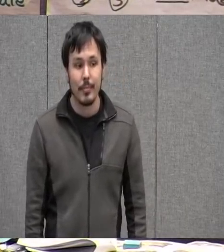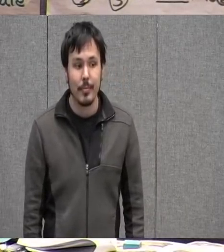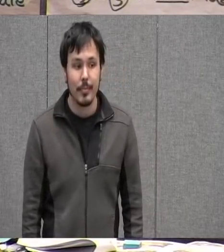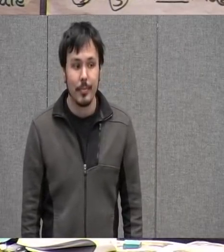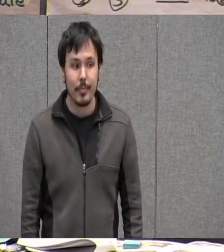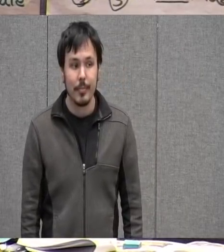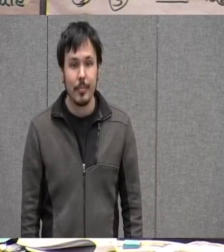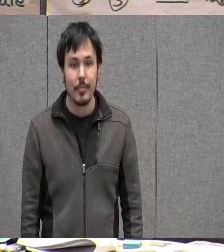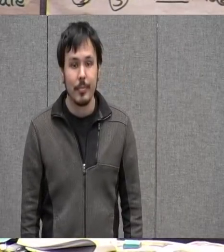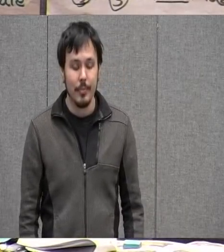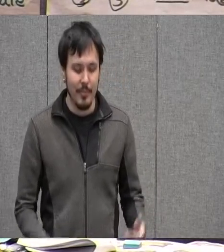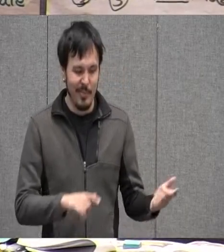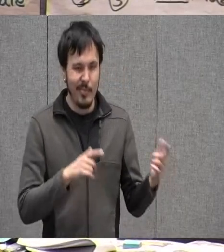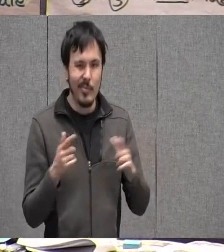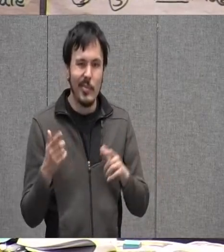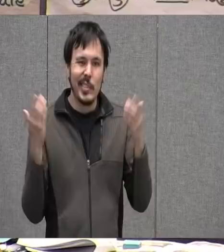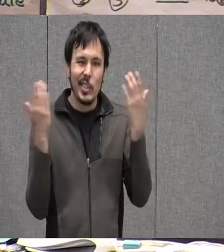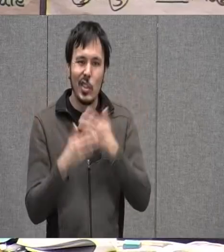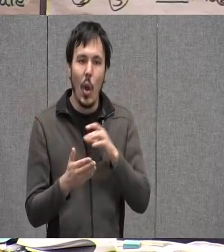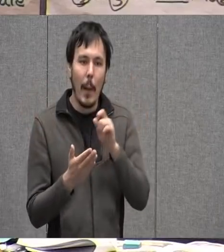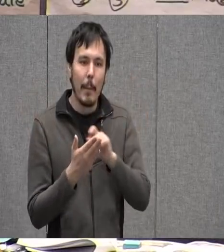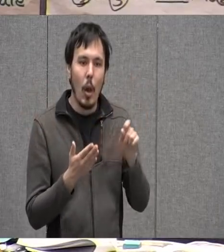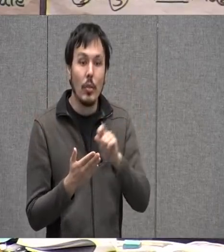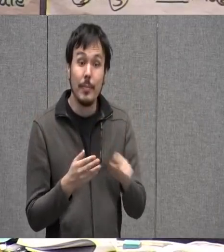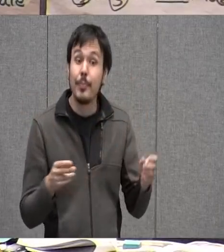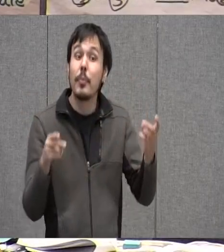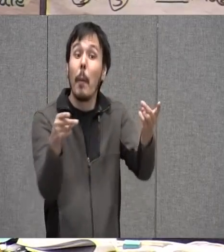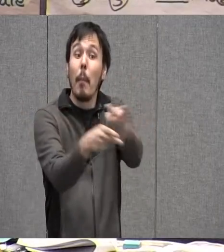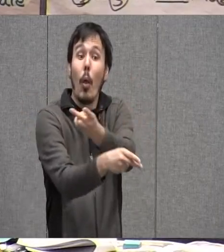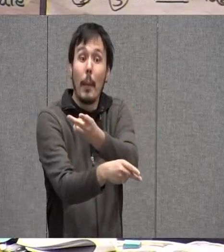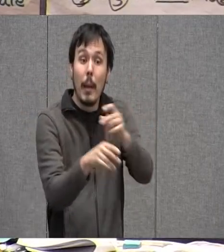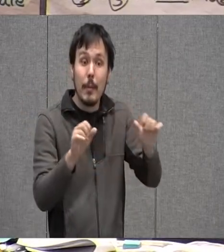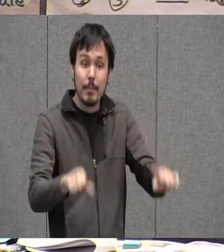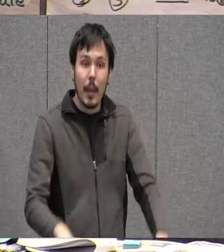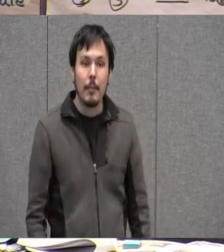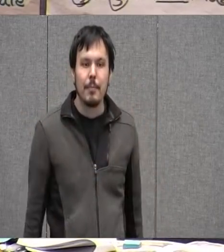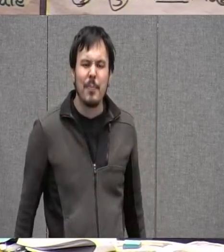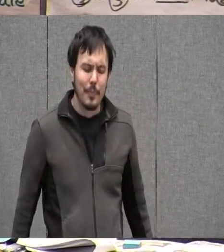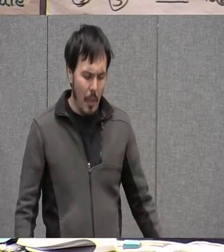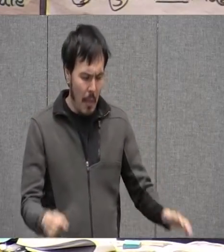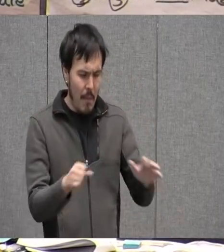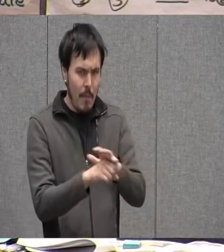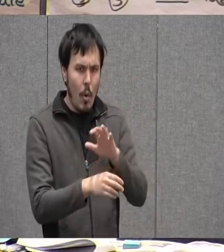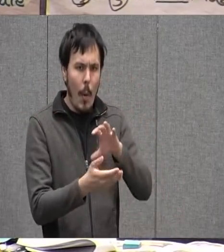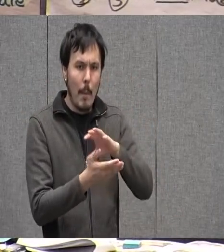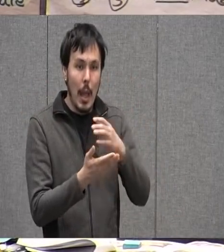I'm gonna switch to a darker marker. So we could multiply. Here's our whole amount, right?